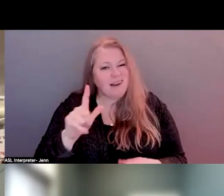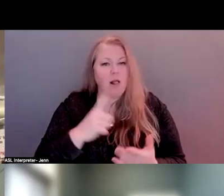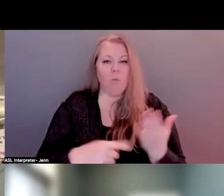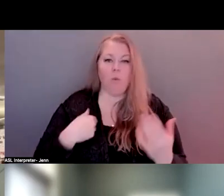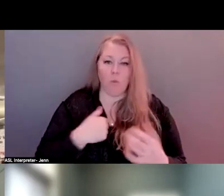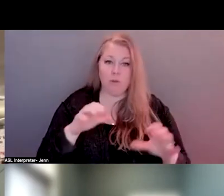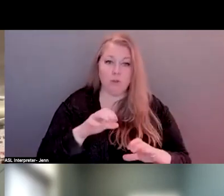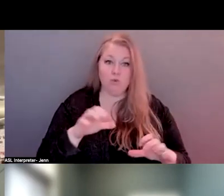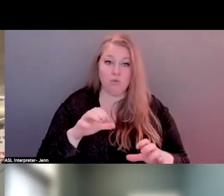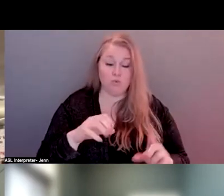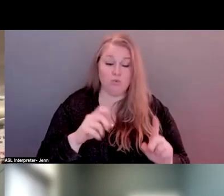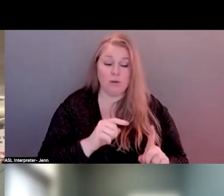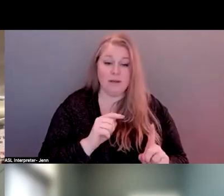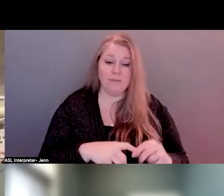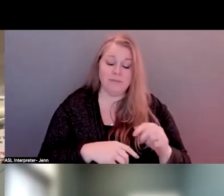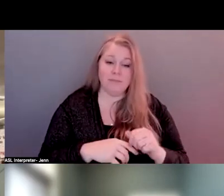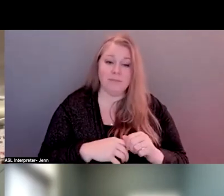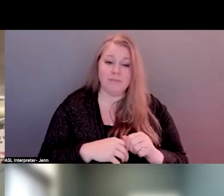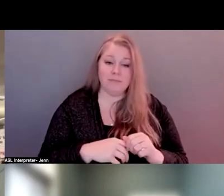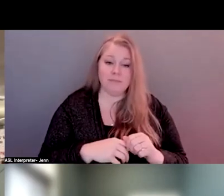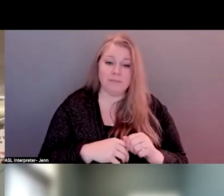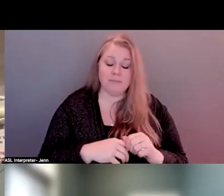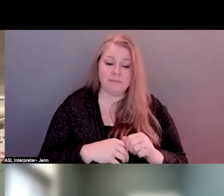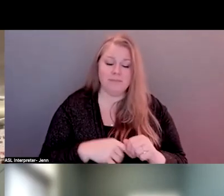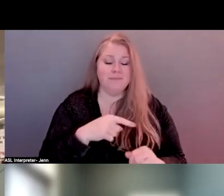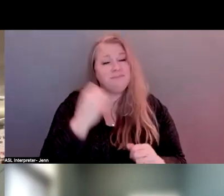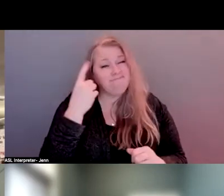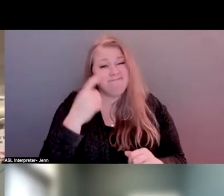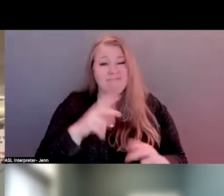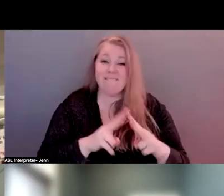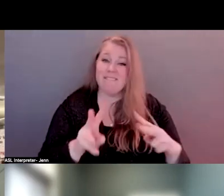And this is something that to me, is very, very basic but again, it is very important.